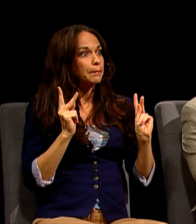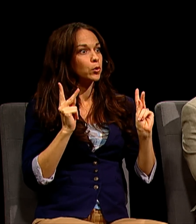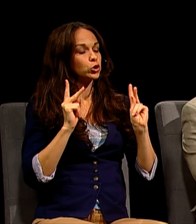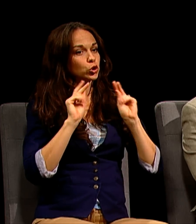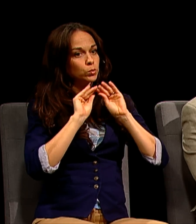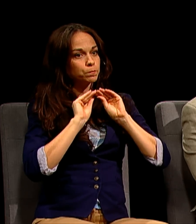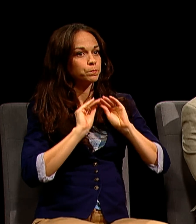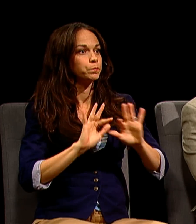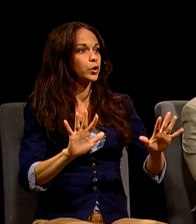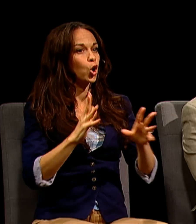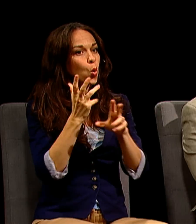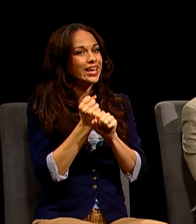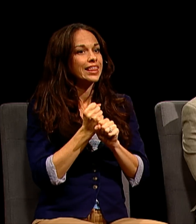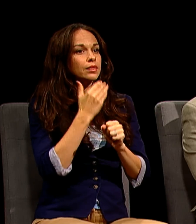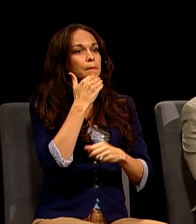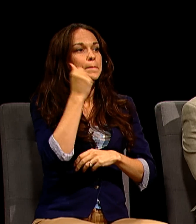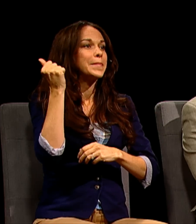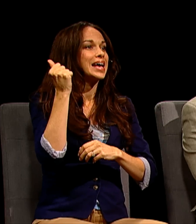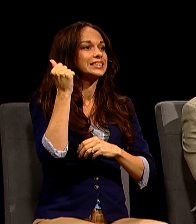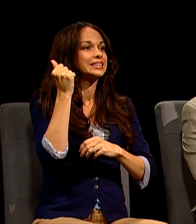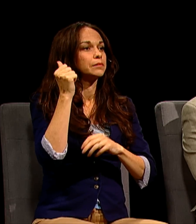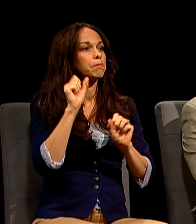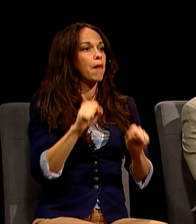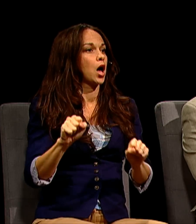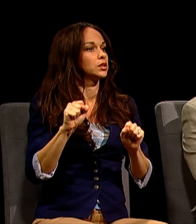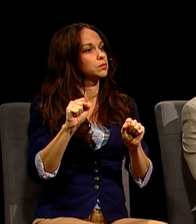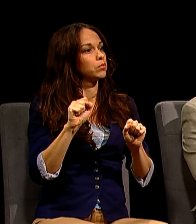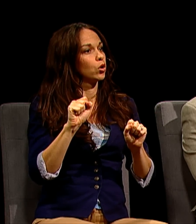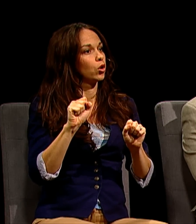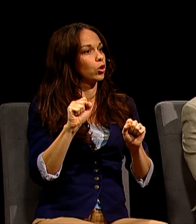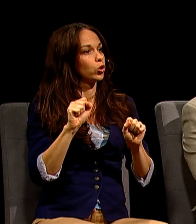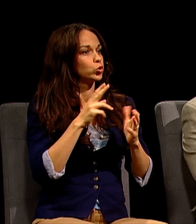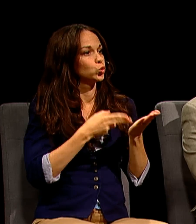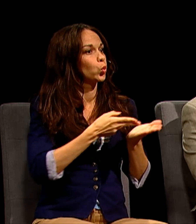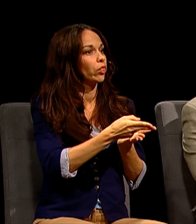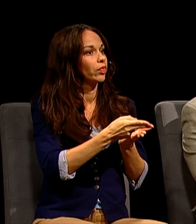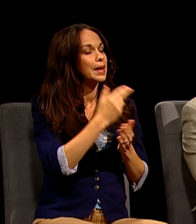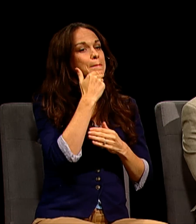attainable version of the truth. And that's different than someone just sitting in there house and blogging.